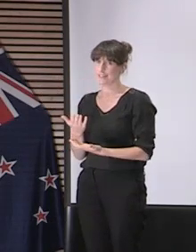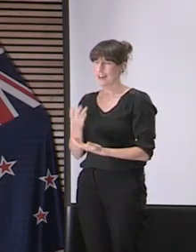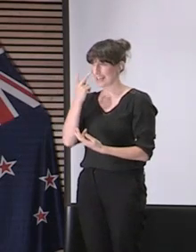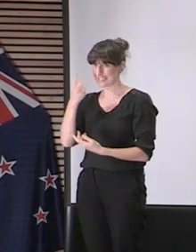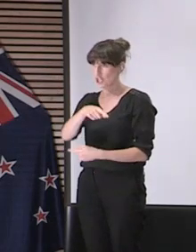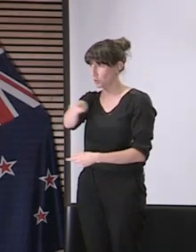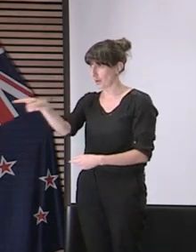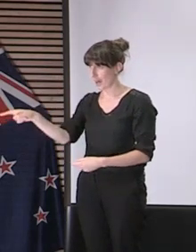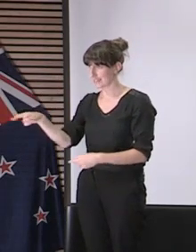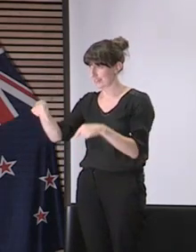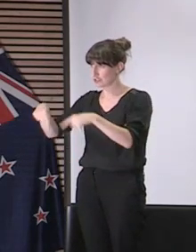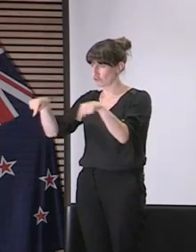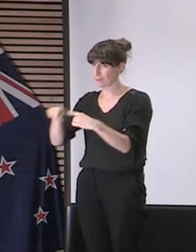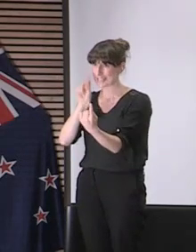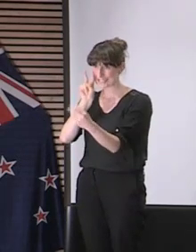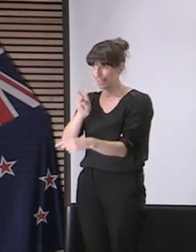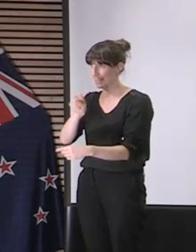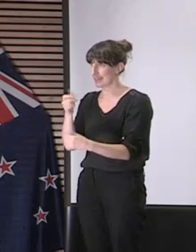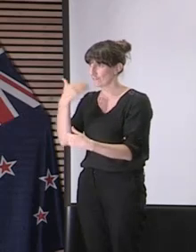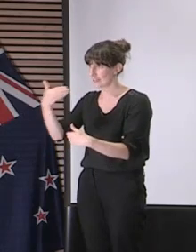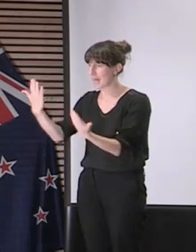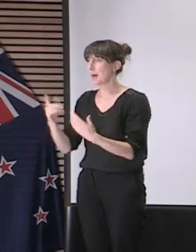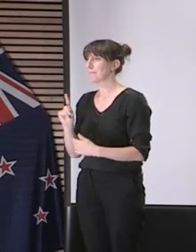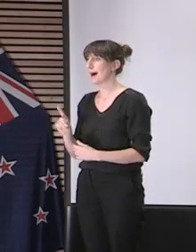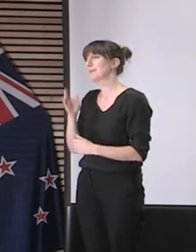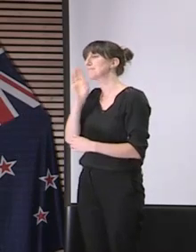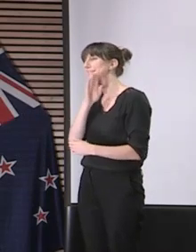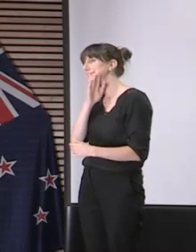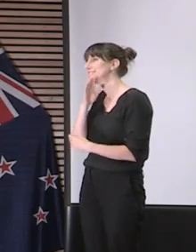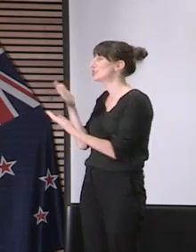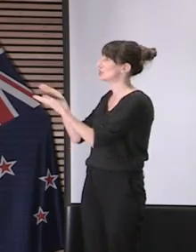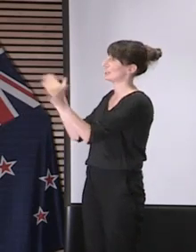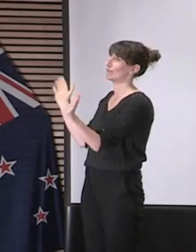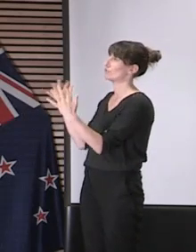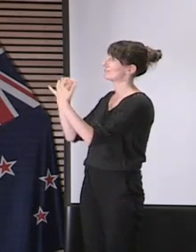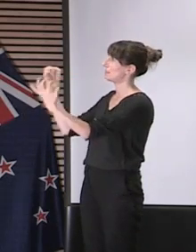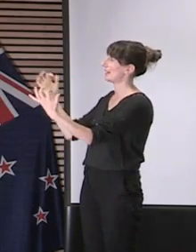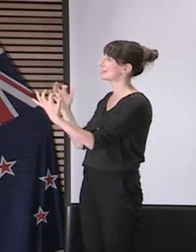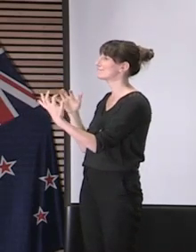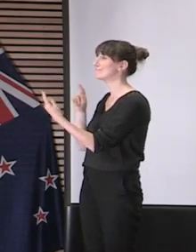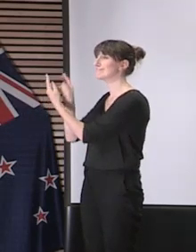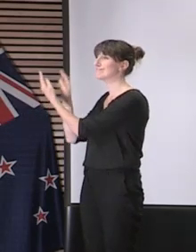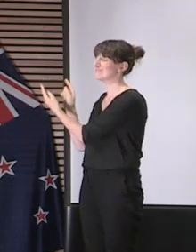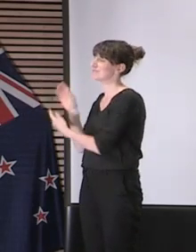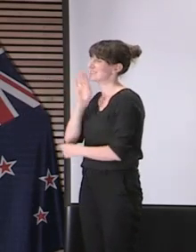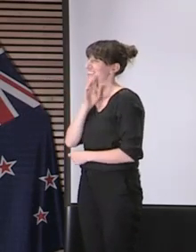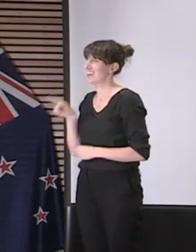fine people in this room but I am in this job used to having a lot of contact with the